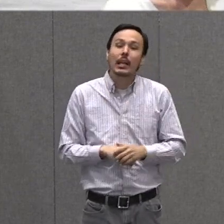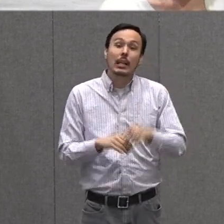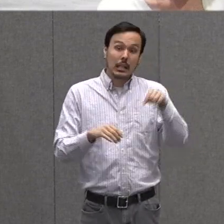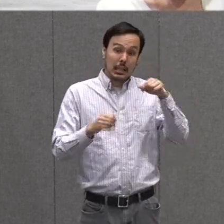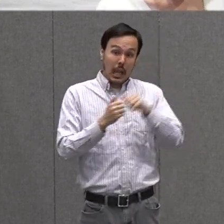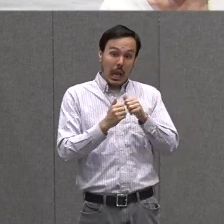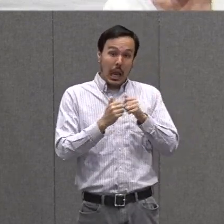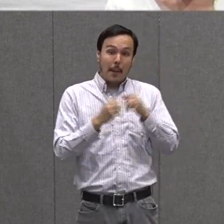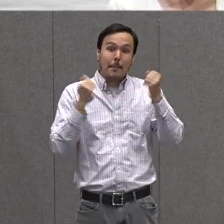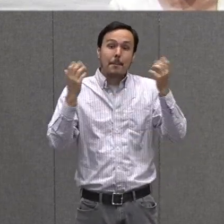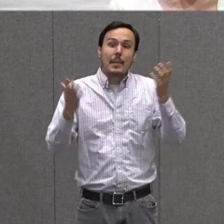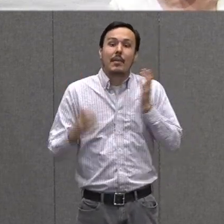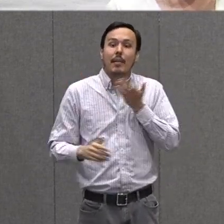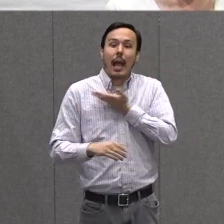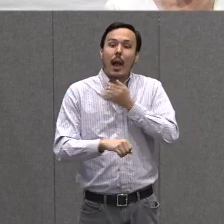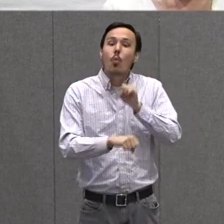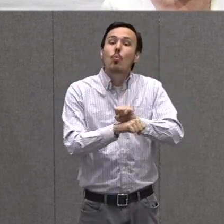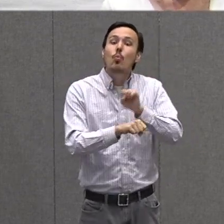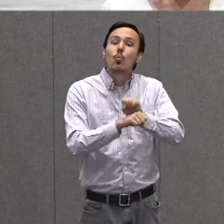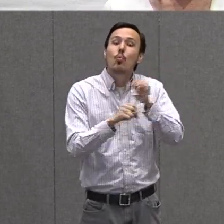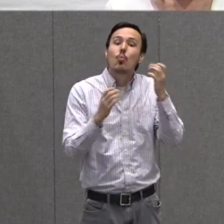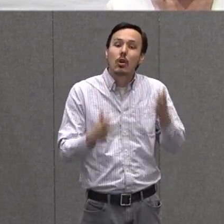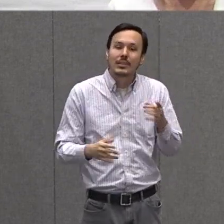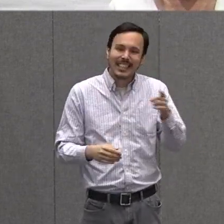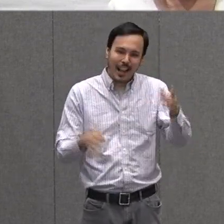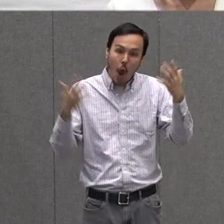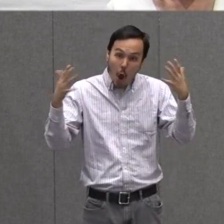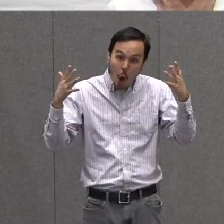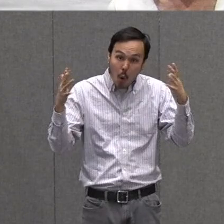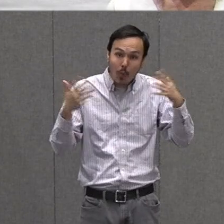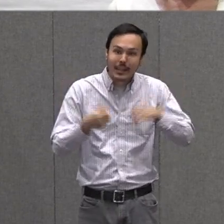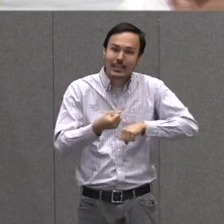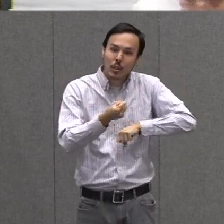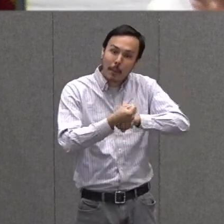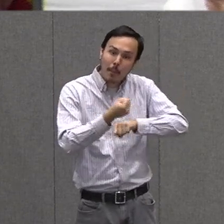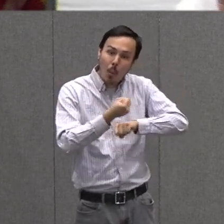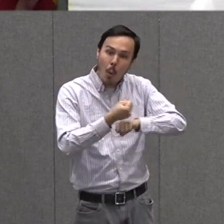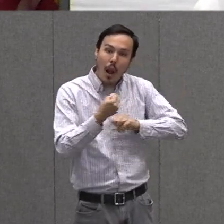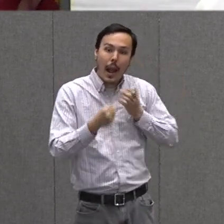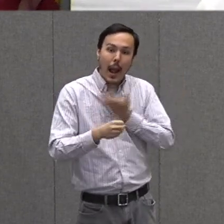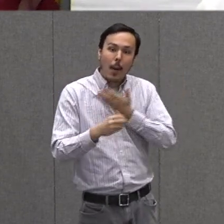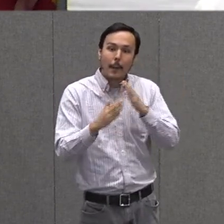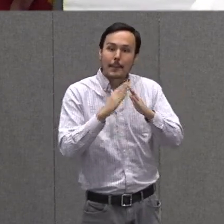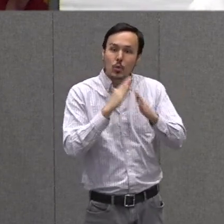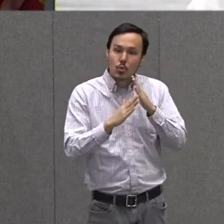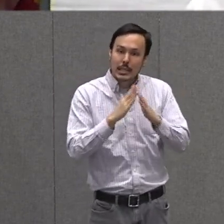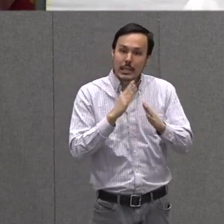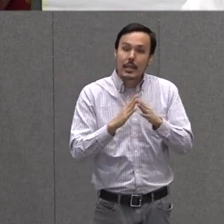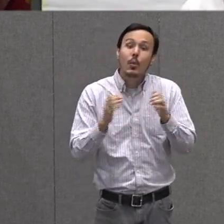that many of our community workers already support the community with the jobs that they do today.